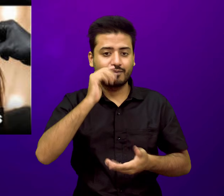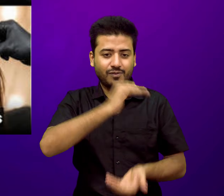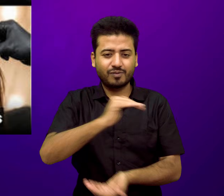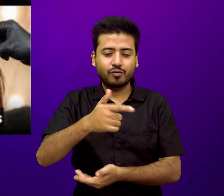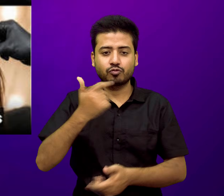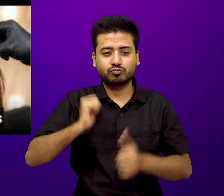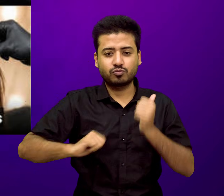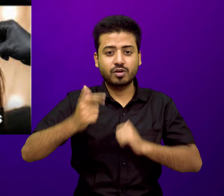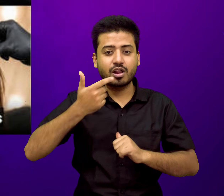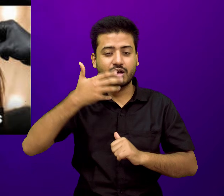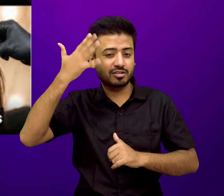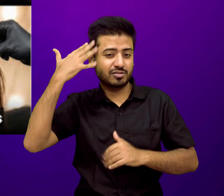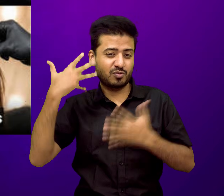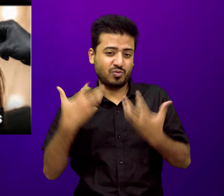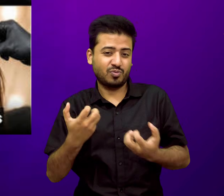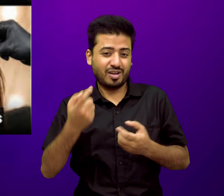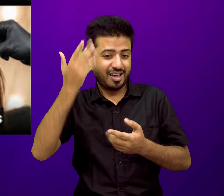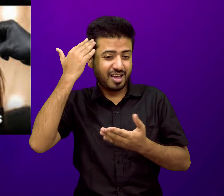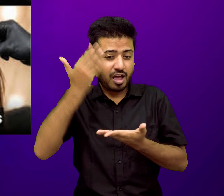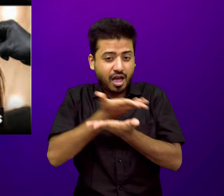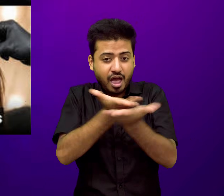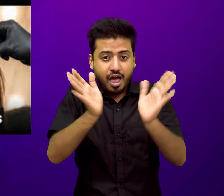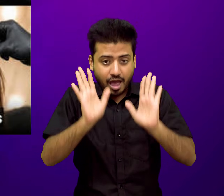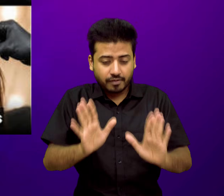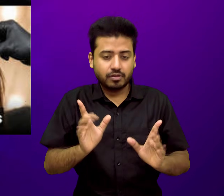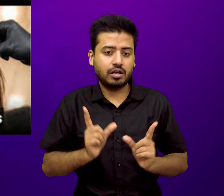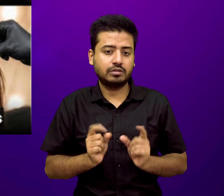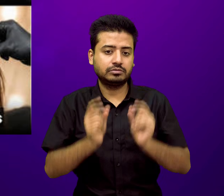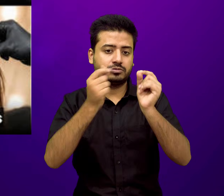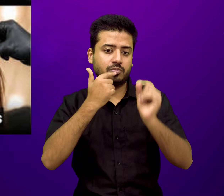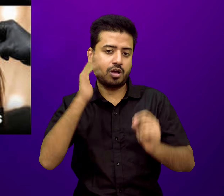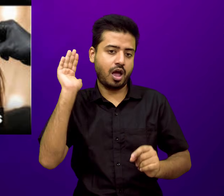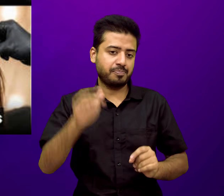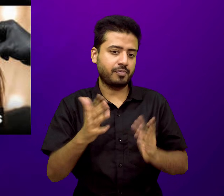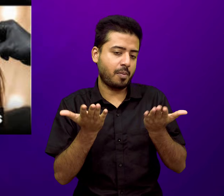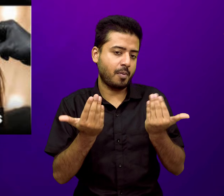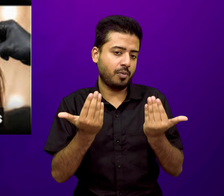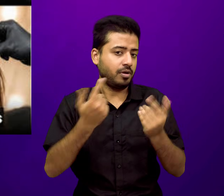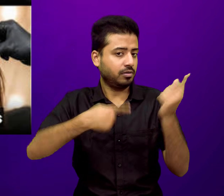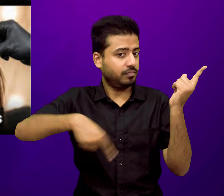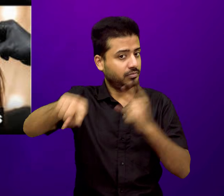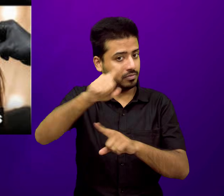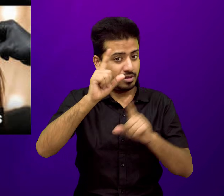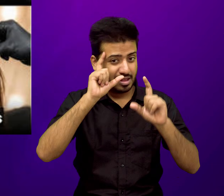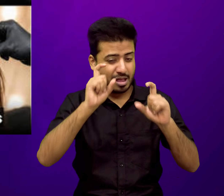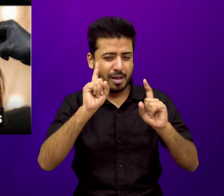strip away the natural melanin, and deposit new synthetic pigment. Cigarette smoke residue,